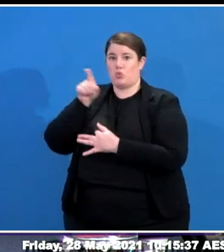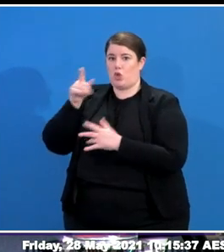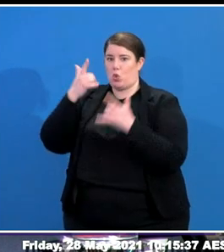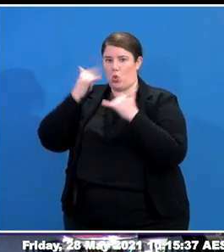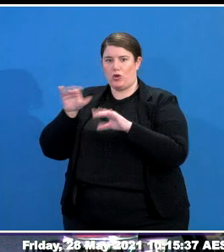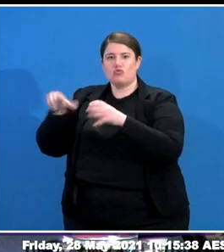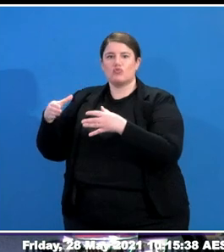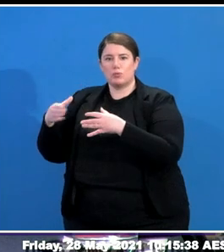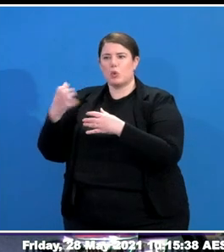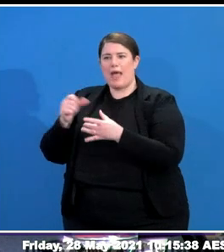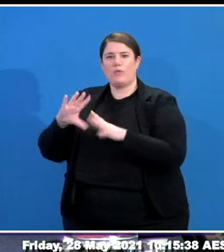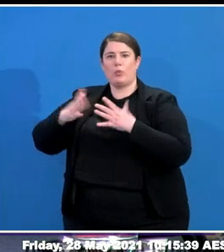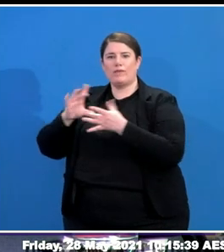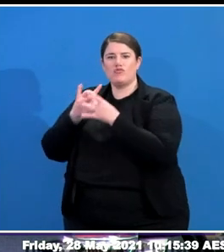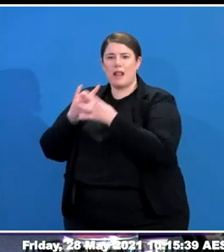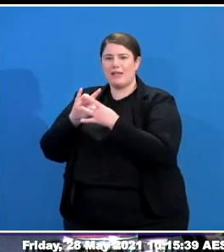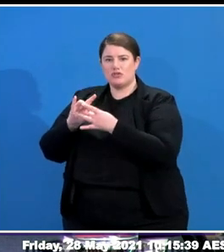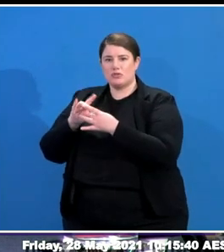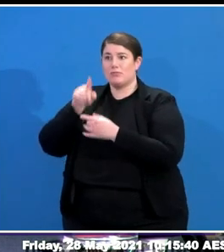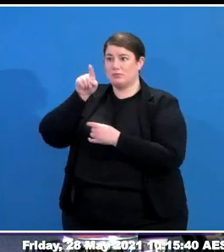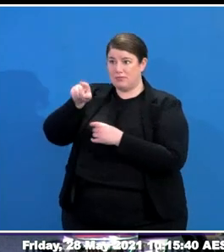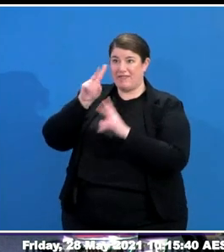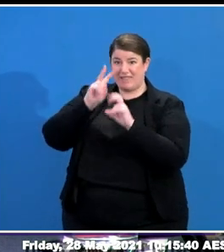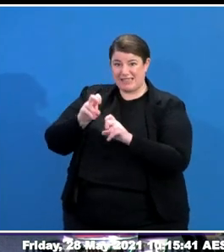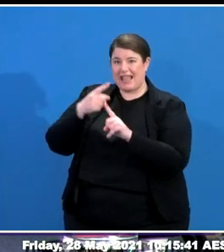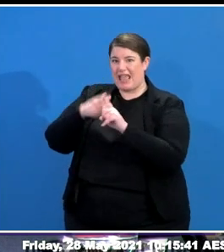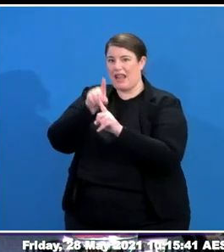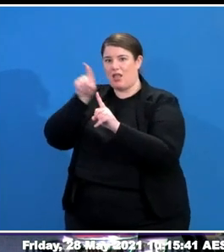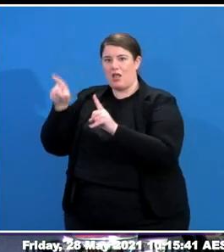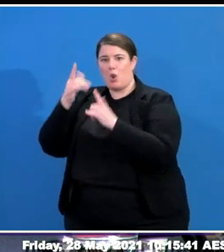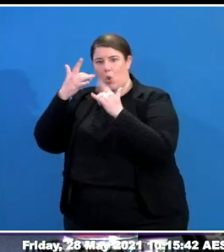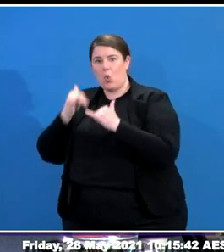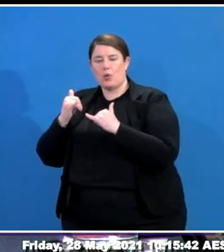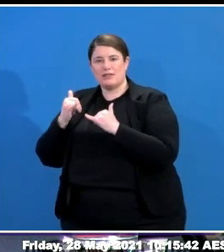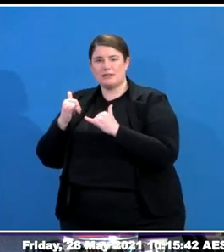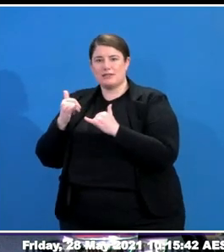So there was a relationship between Ms Piaud, I believe, prior to this,